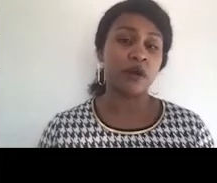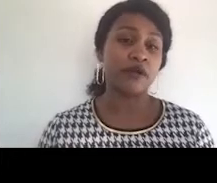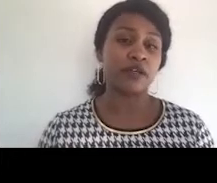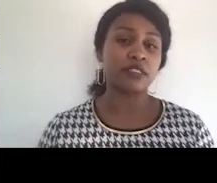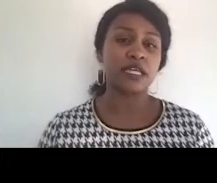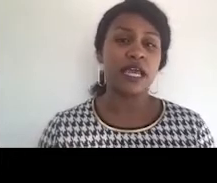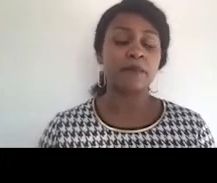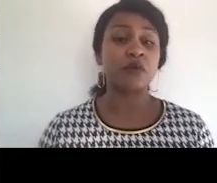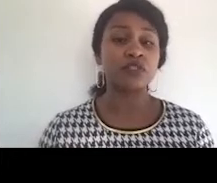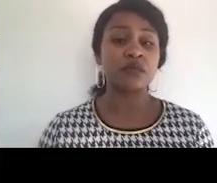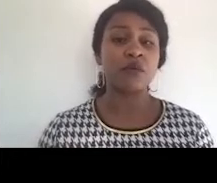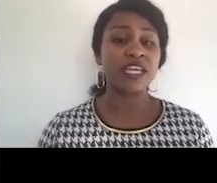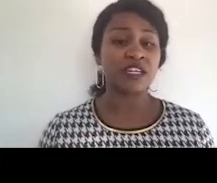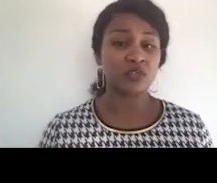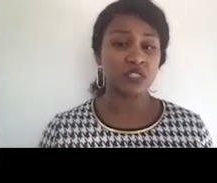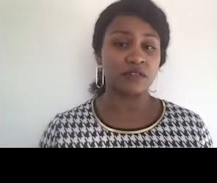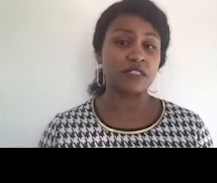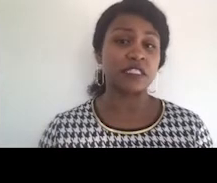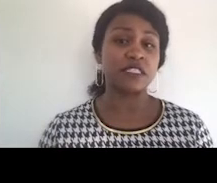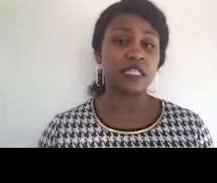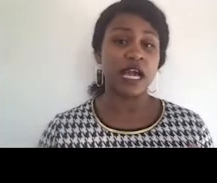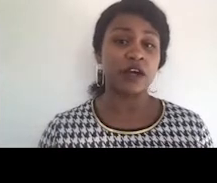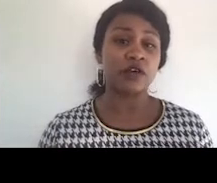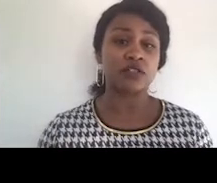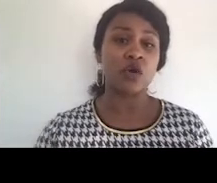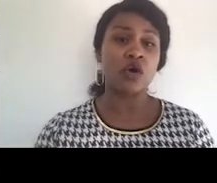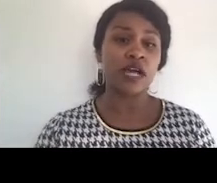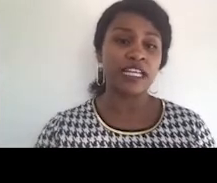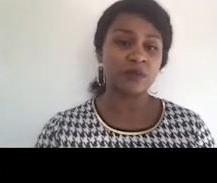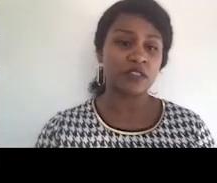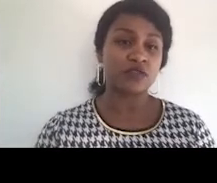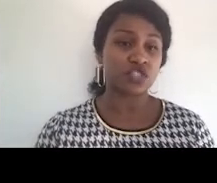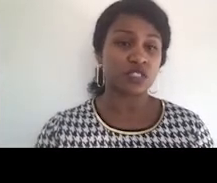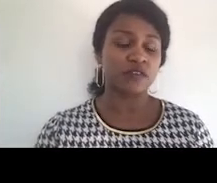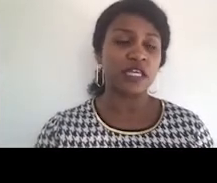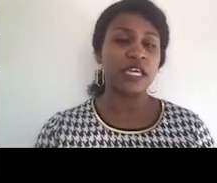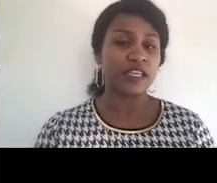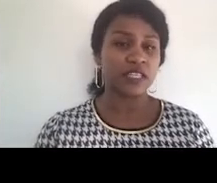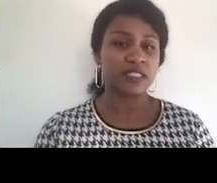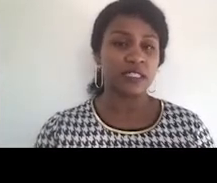barriers and promoting more inclusivity across all aspects of social living in the city.